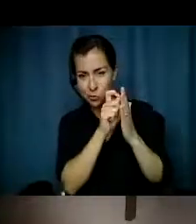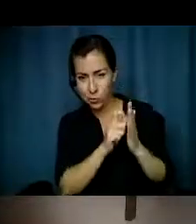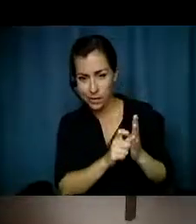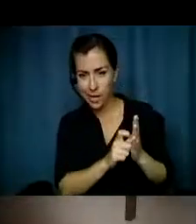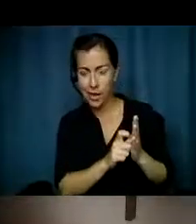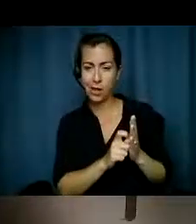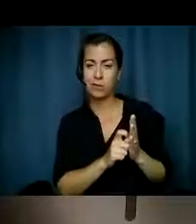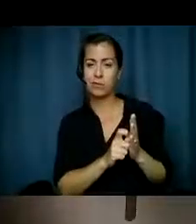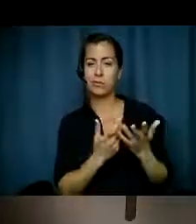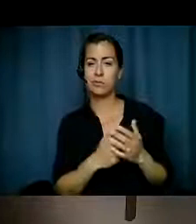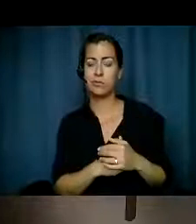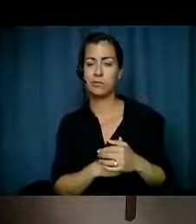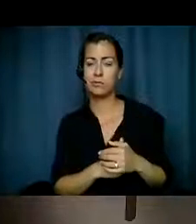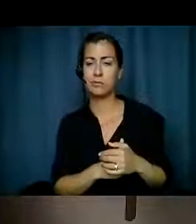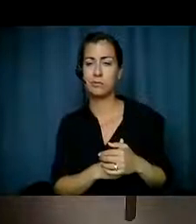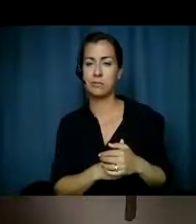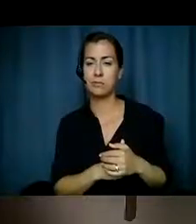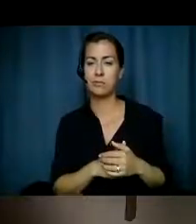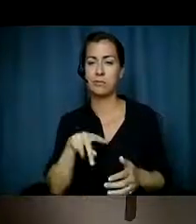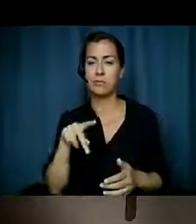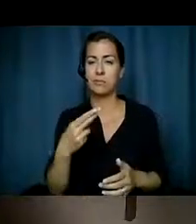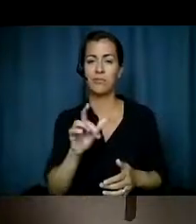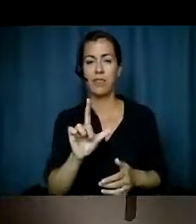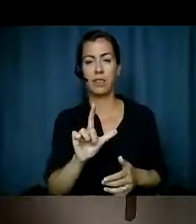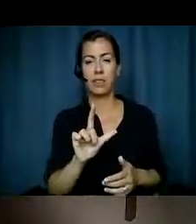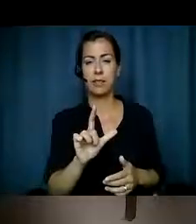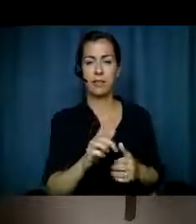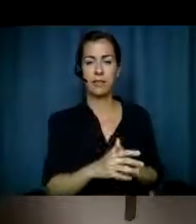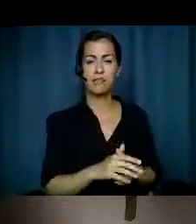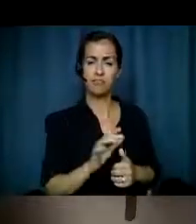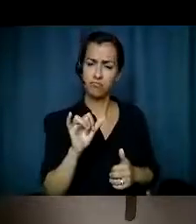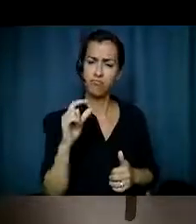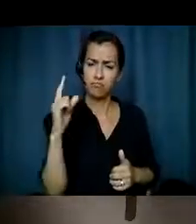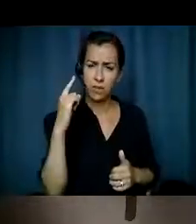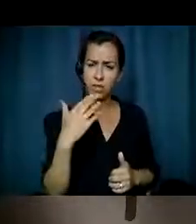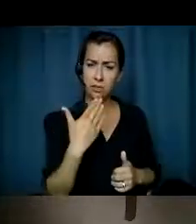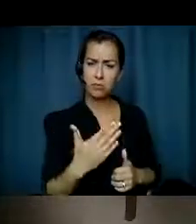great well I believe that takes us to our last